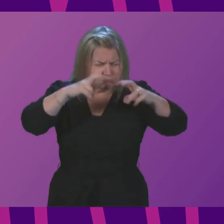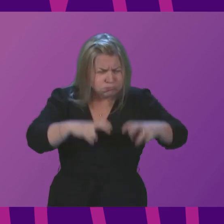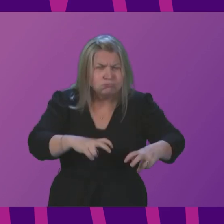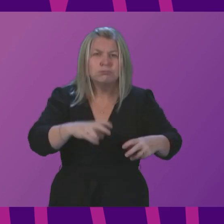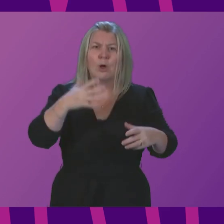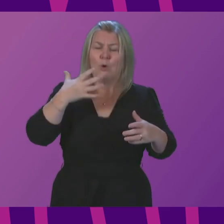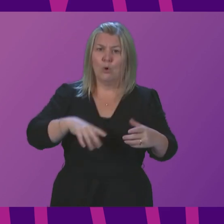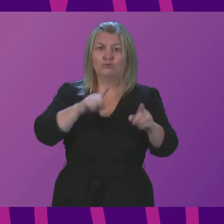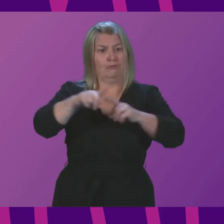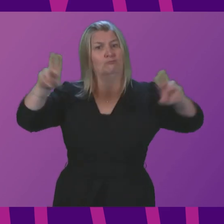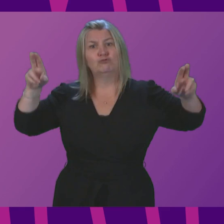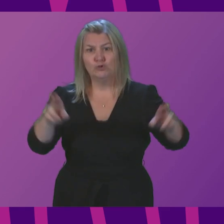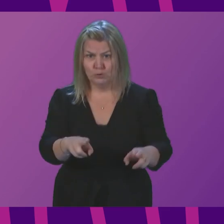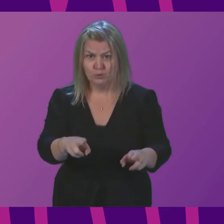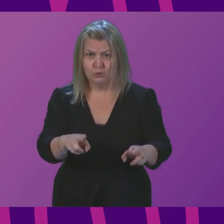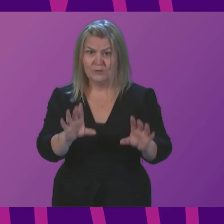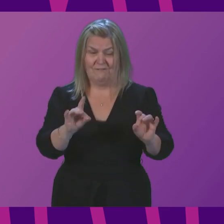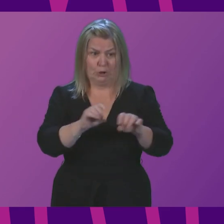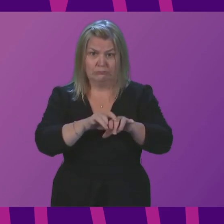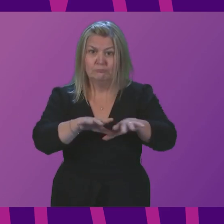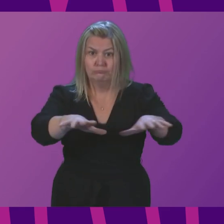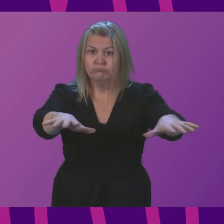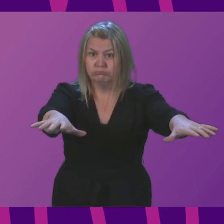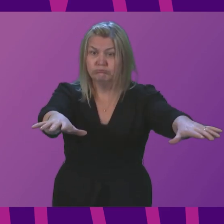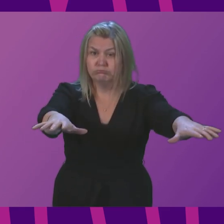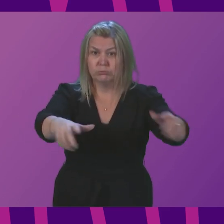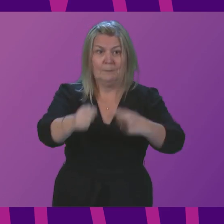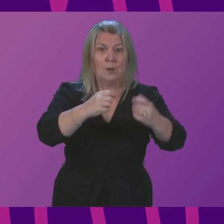incidence of which is under way on a daily basis in the national health service—and people becoming seriously ill and dying.